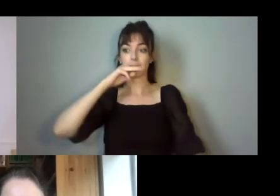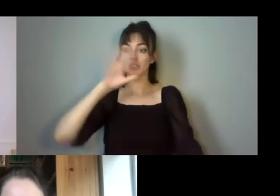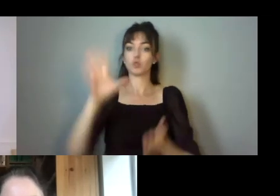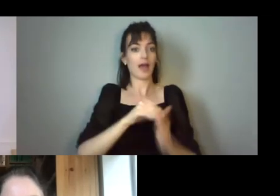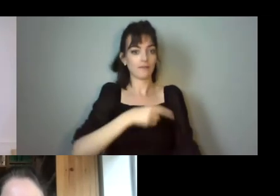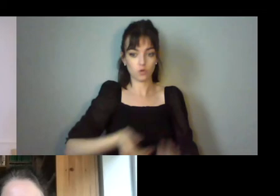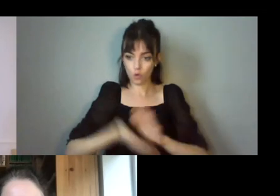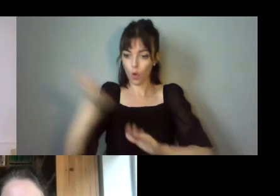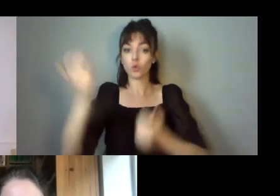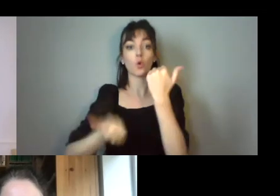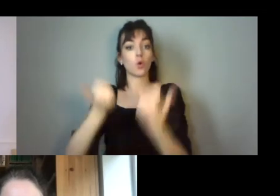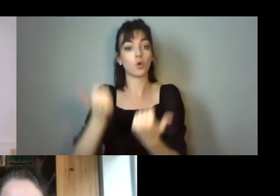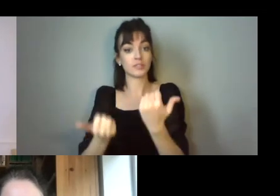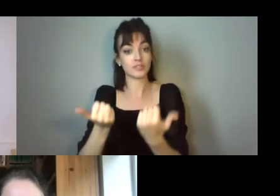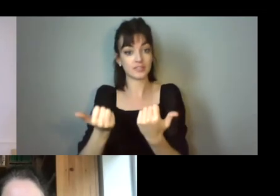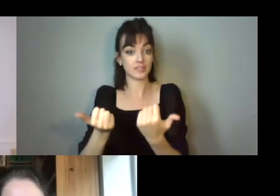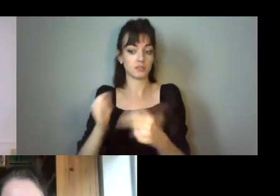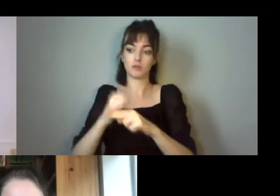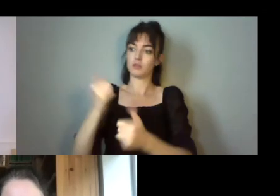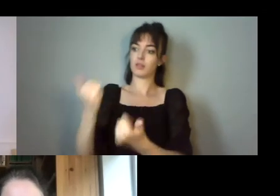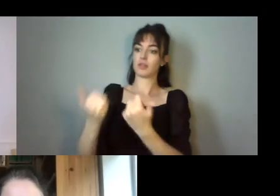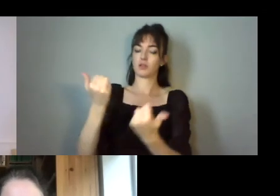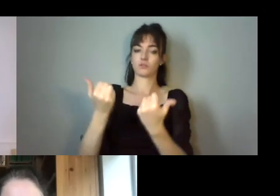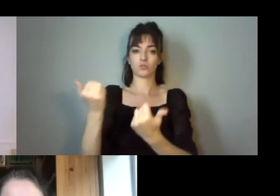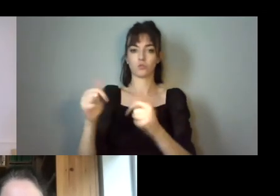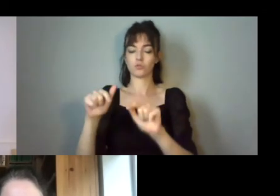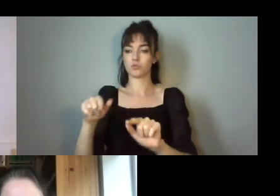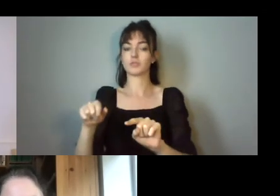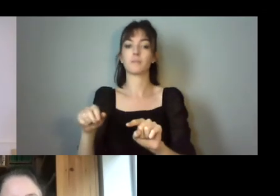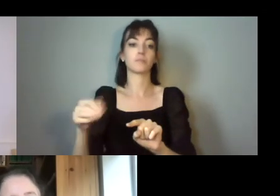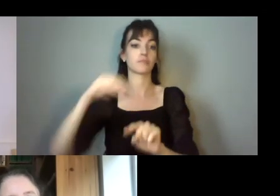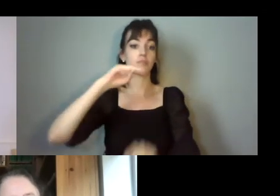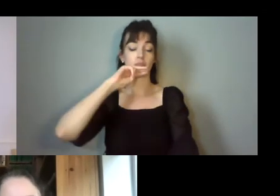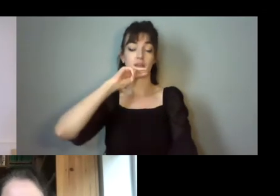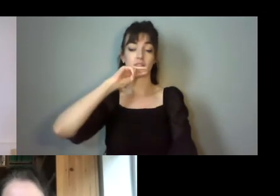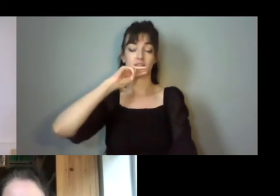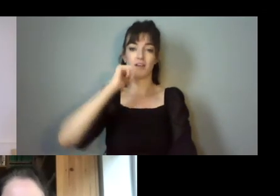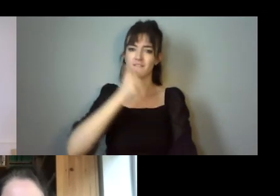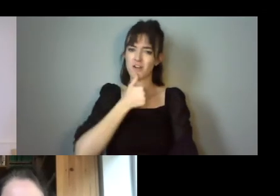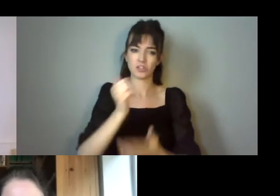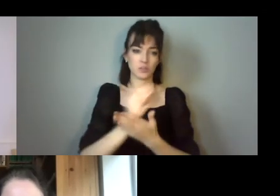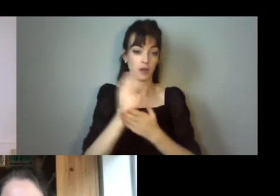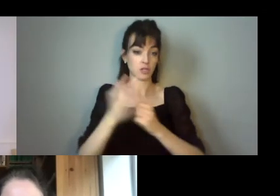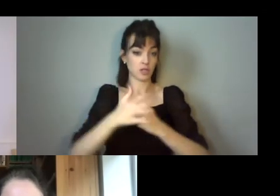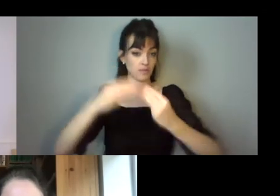so it's in the court the first aspect of the process will be to understand if